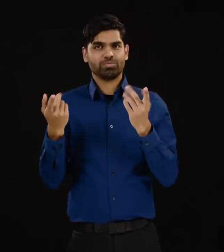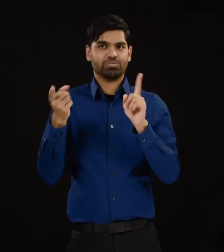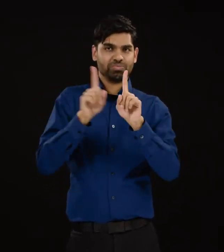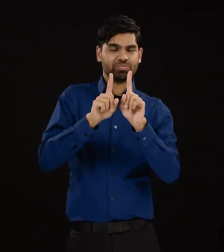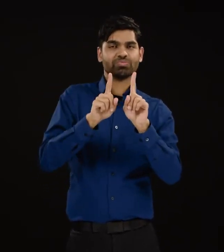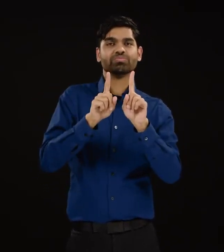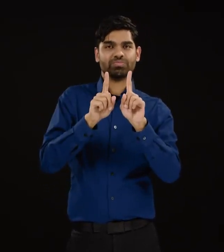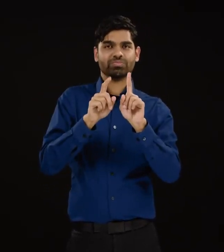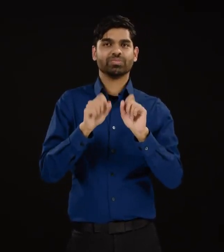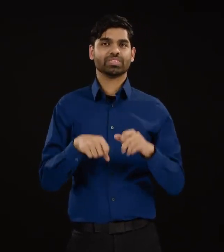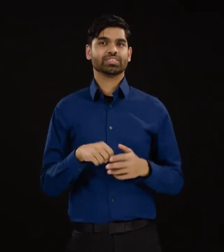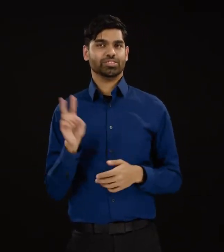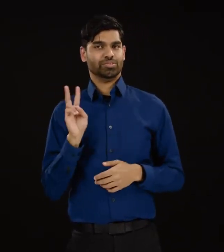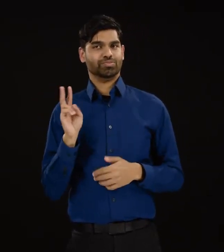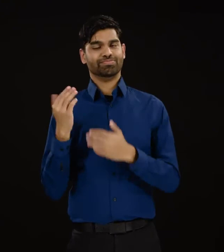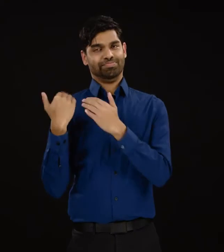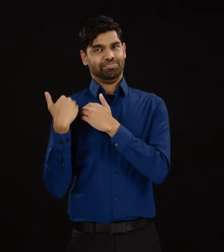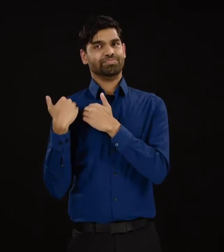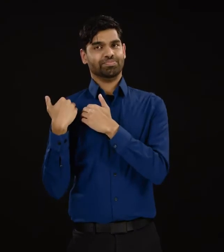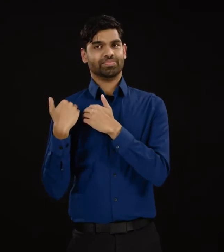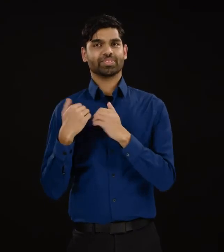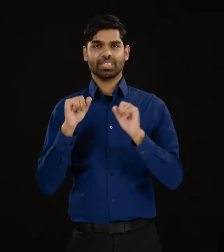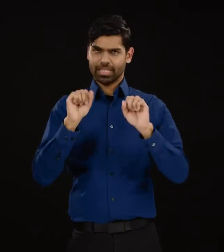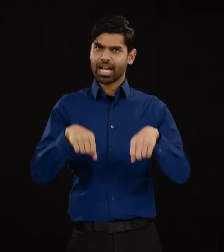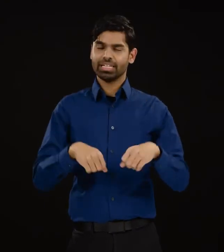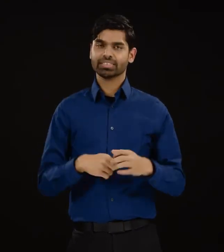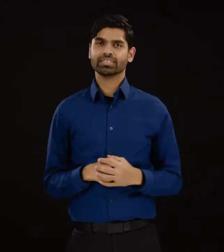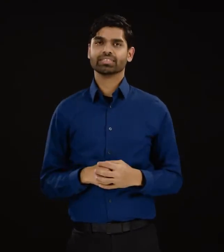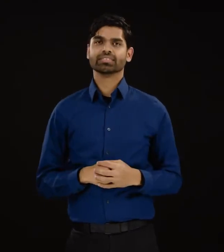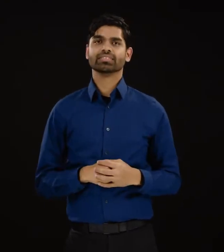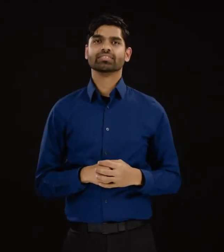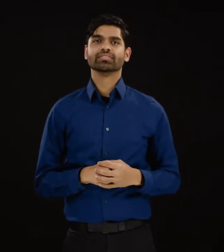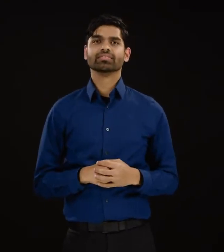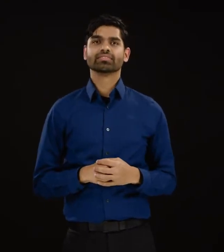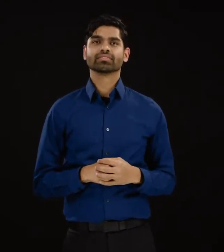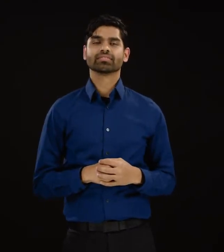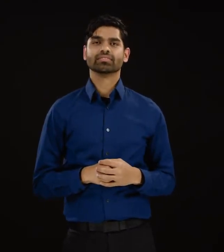To have their phone unlocked by their service provider free of charge, upon request.